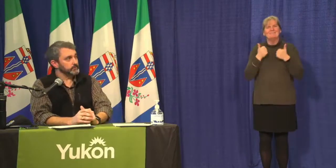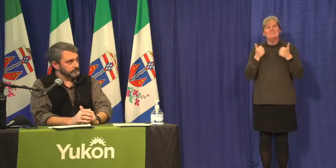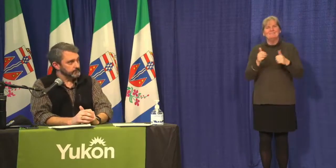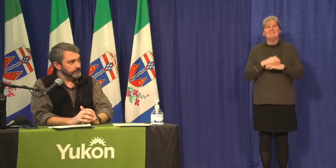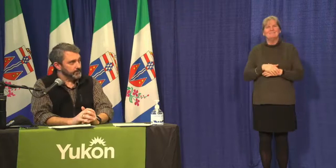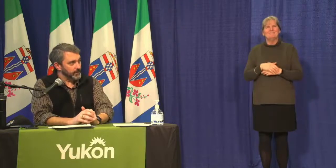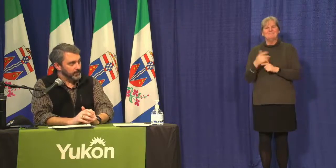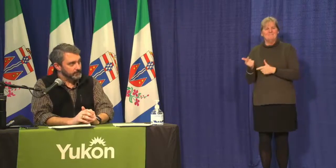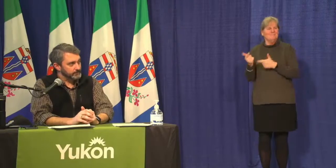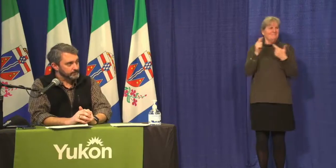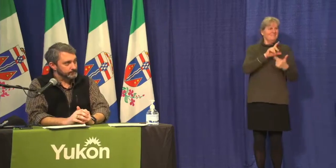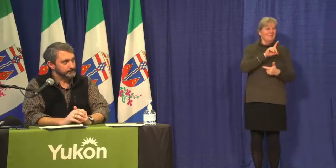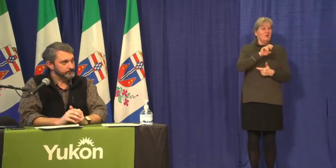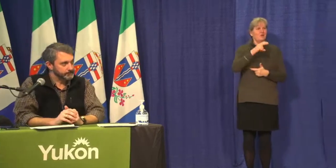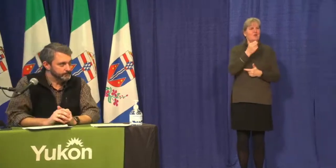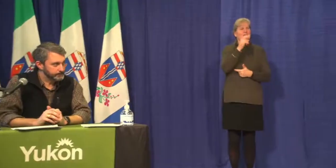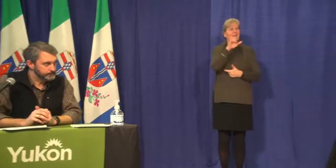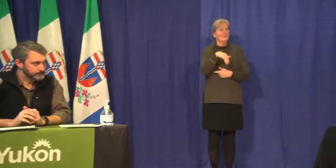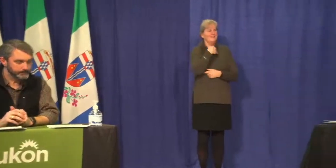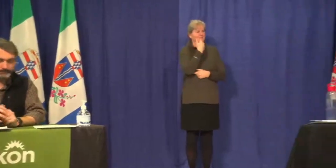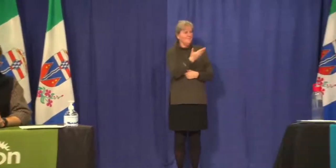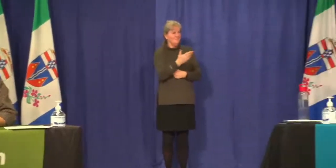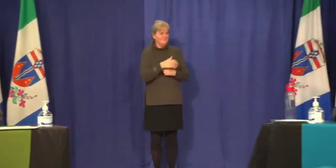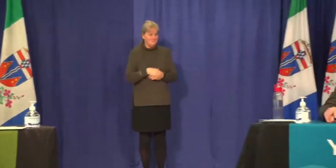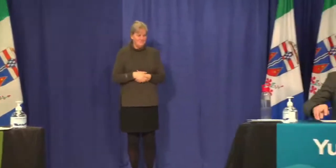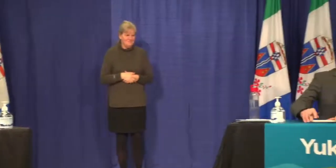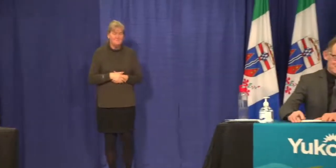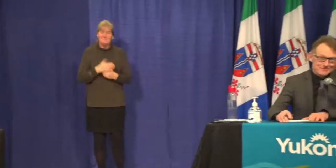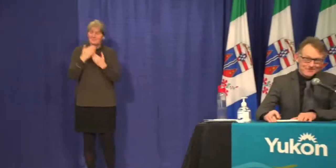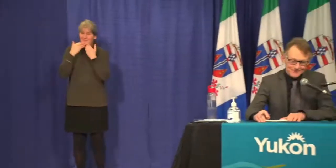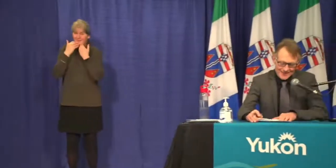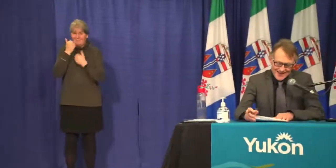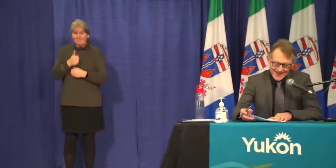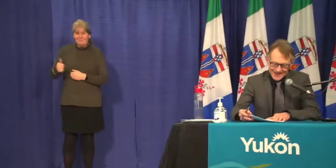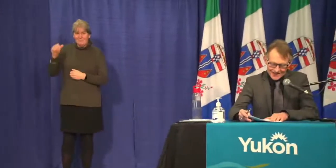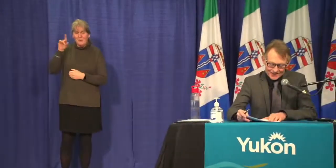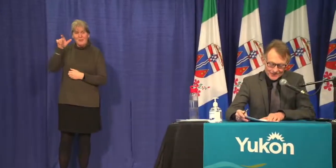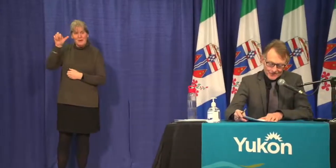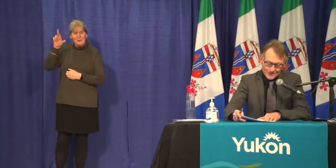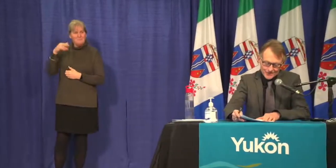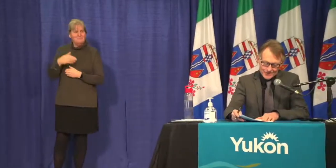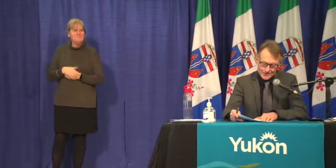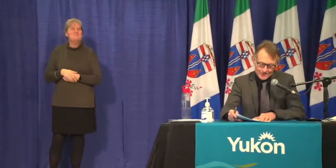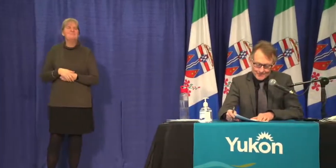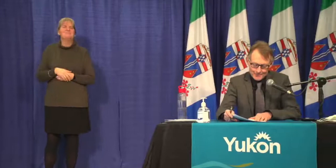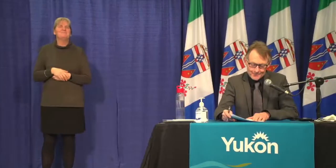[Speaking Indigenous Language] Dr Hanley? Thank you, Mr premier.